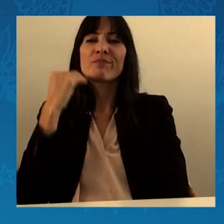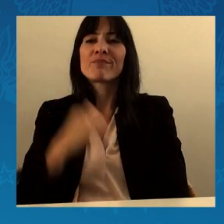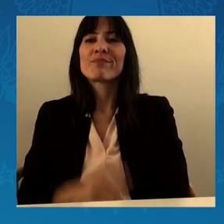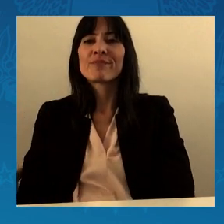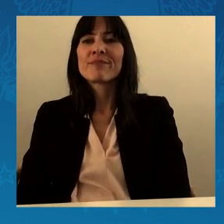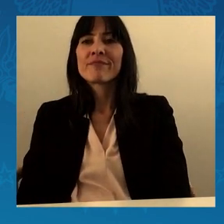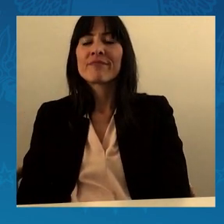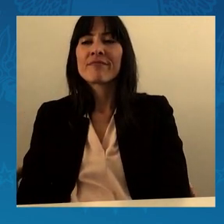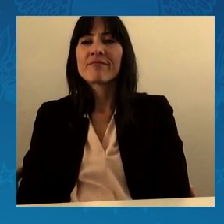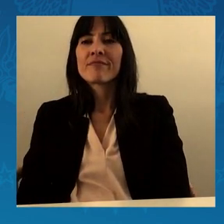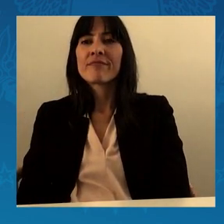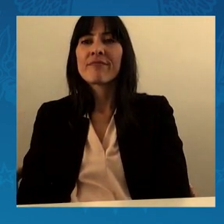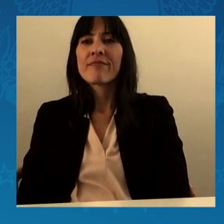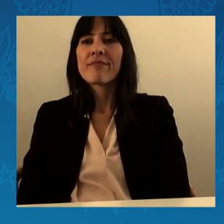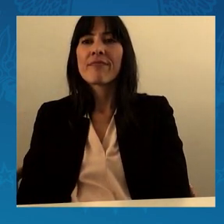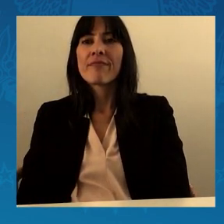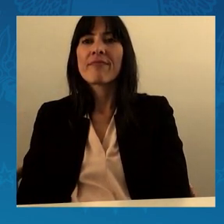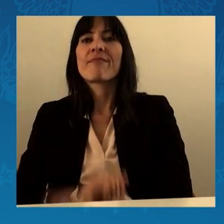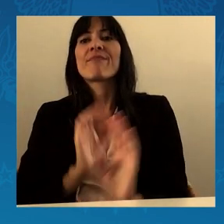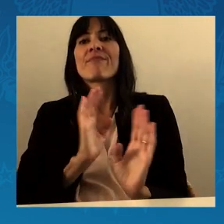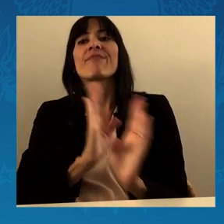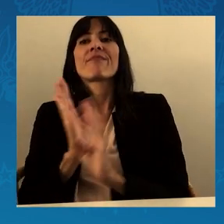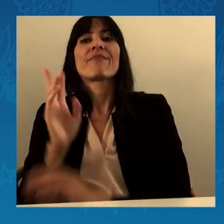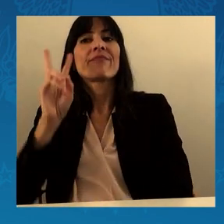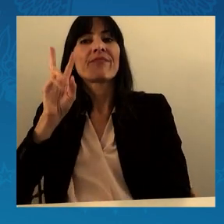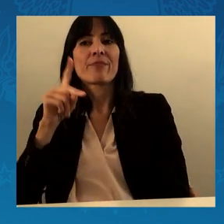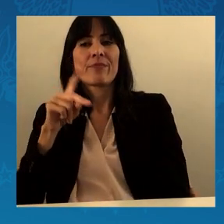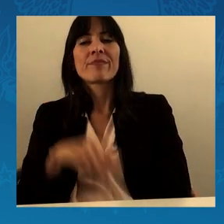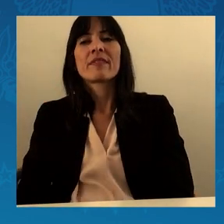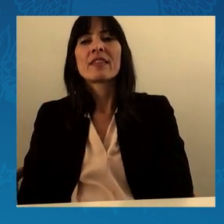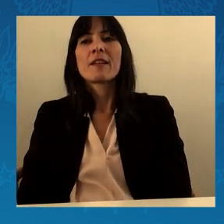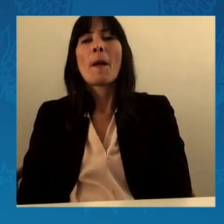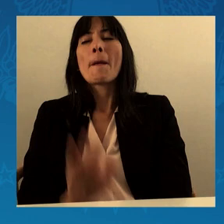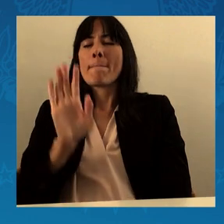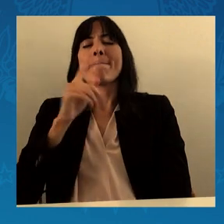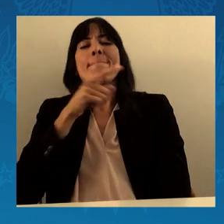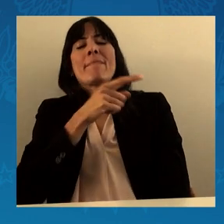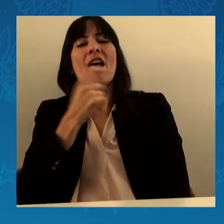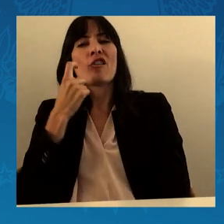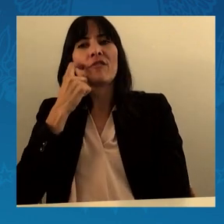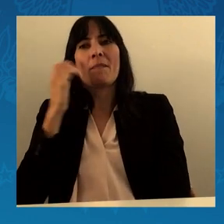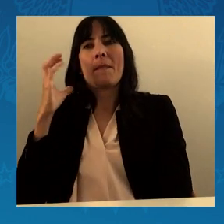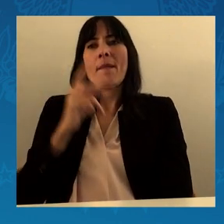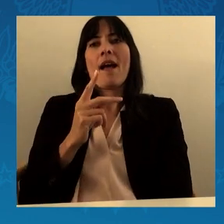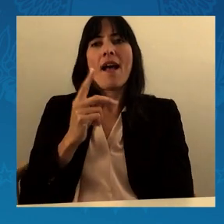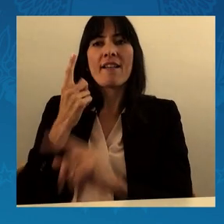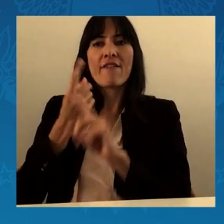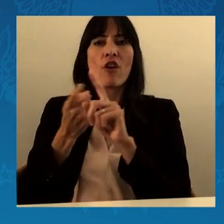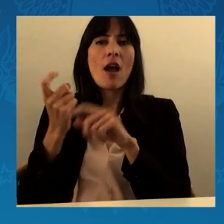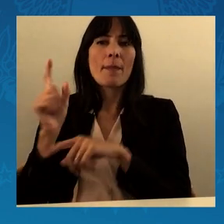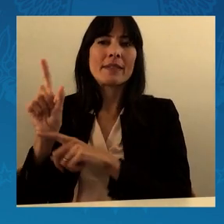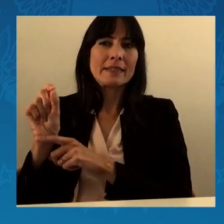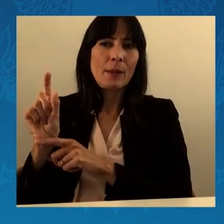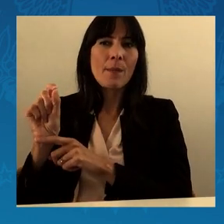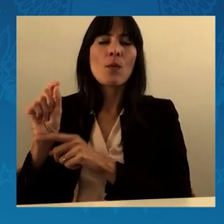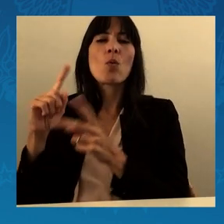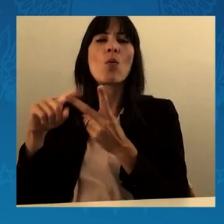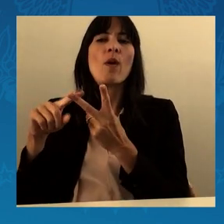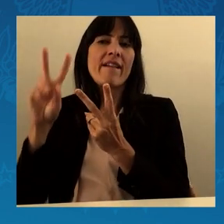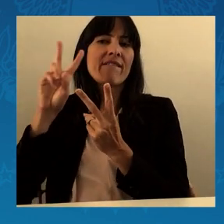I just came back from a trip to Southeast Asia to Singapore and Vietnam. And one of the areas of focus for me